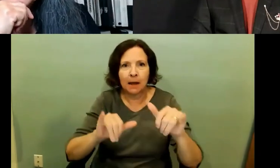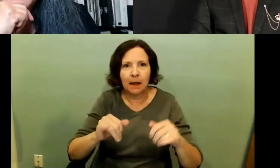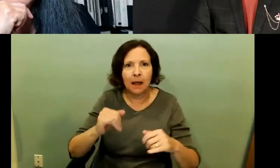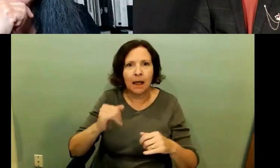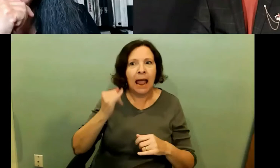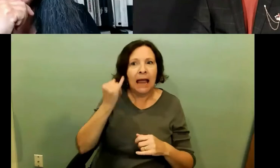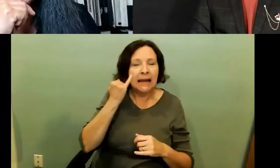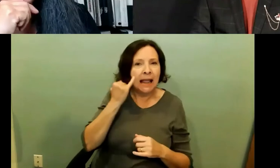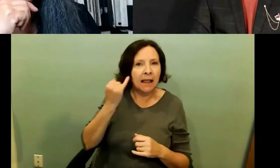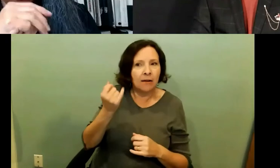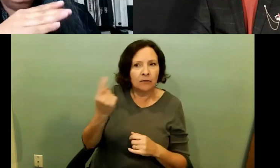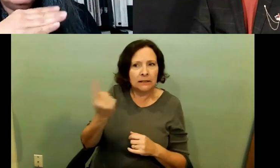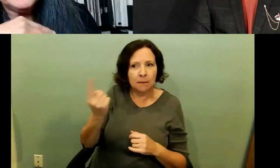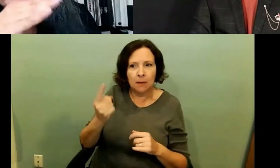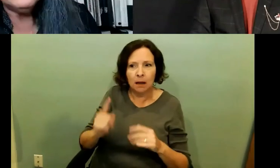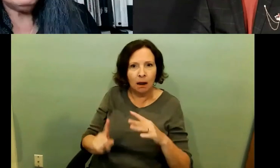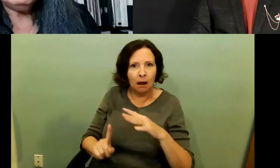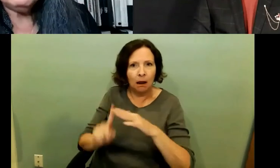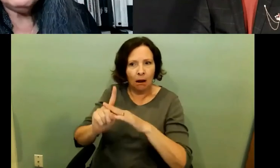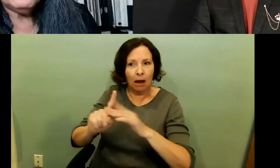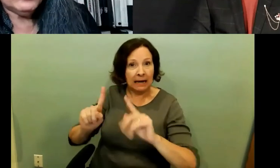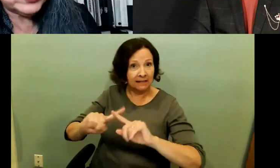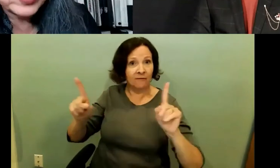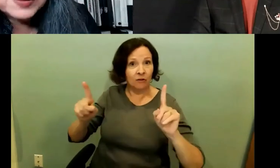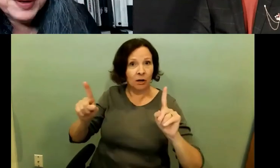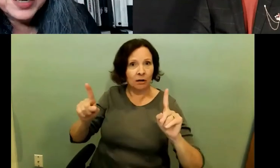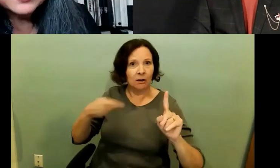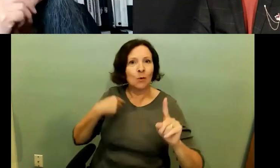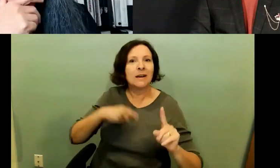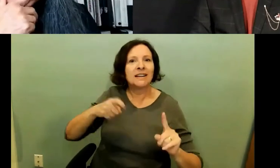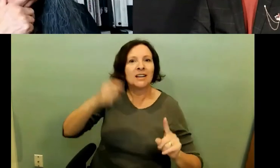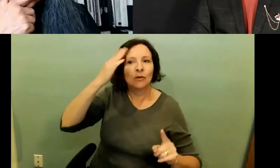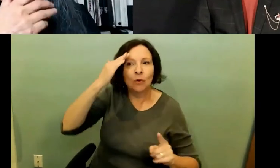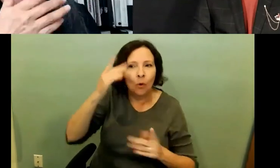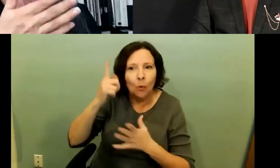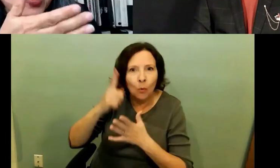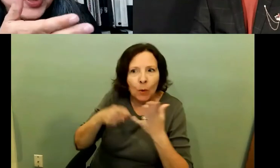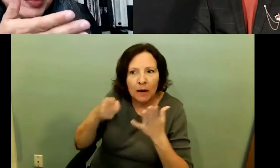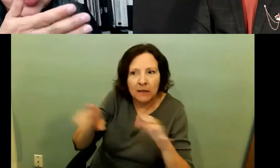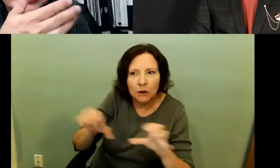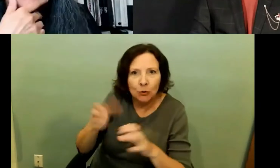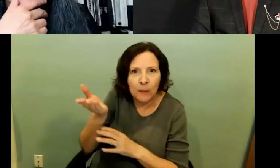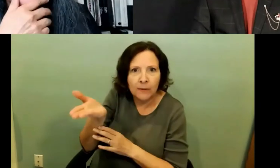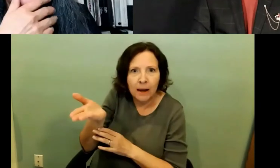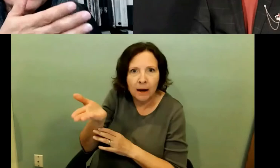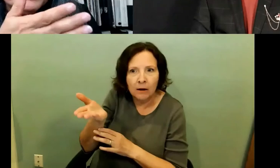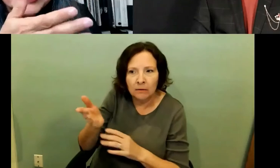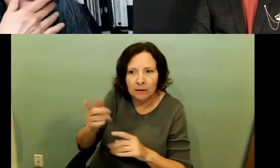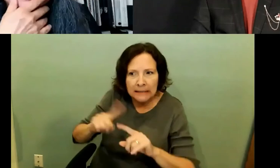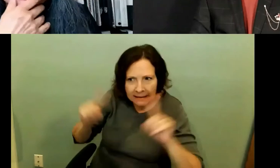understand where things are different. So we know what to expect, when we know what percentage of